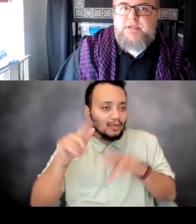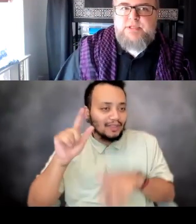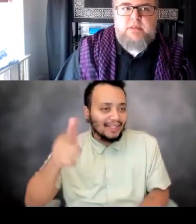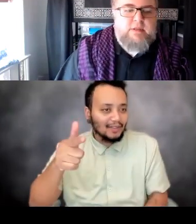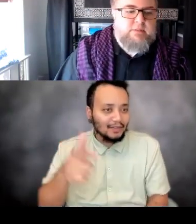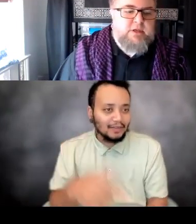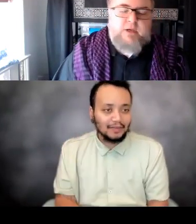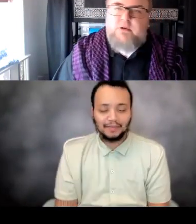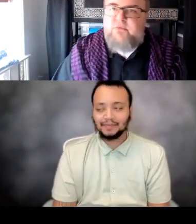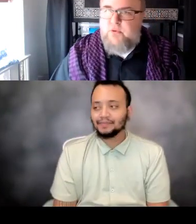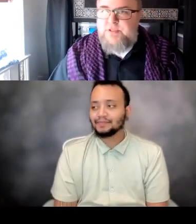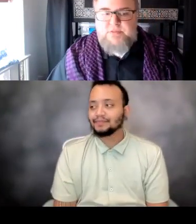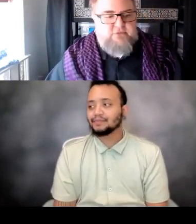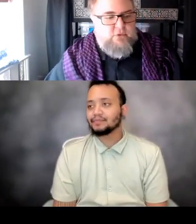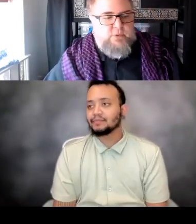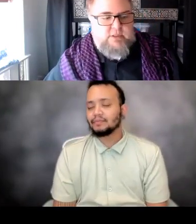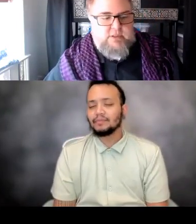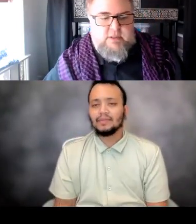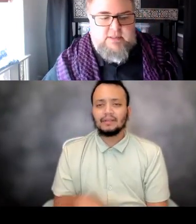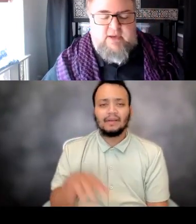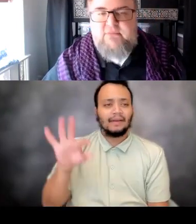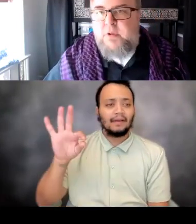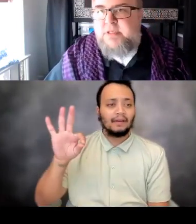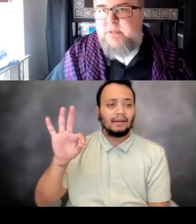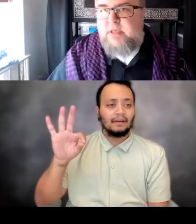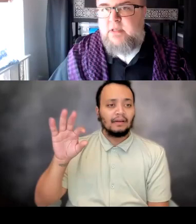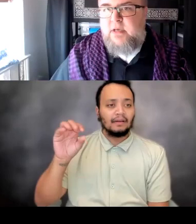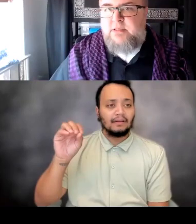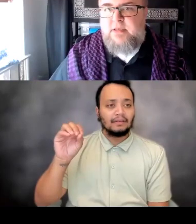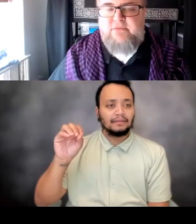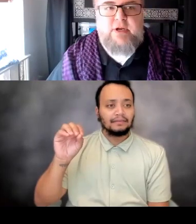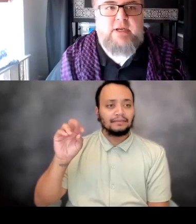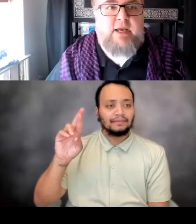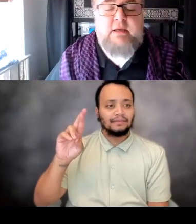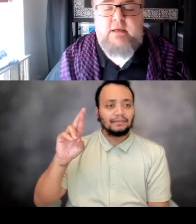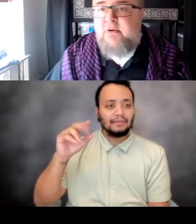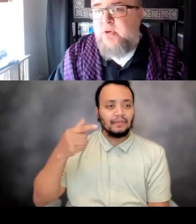Let me share a little bit about who FORGE is before we dive more deeply into the content for today.